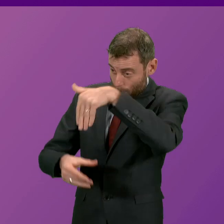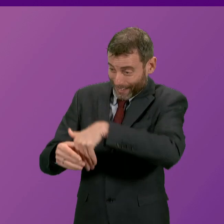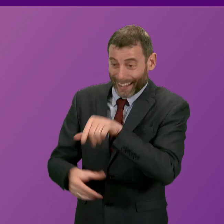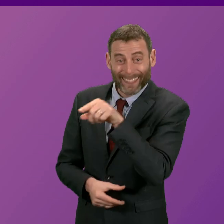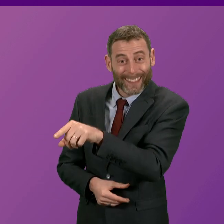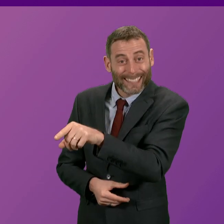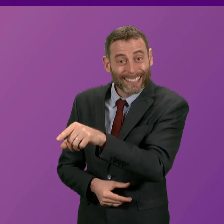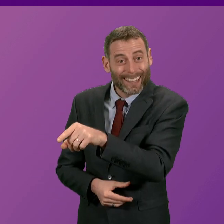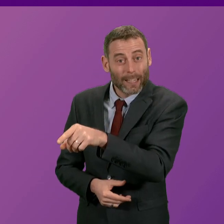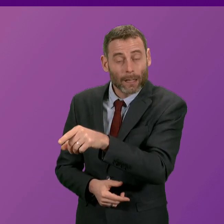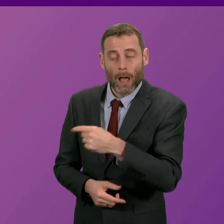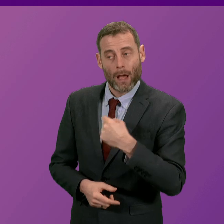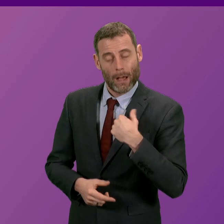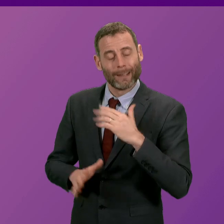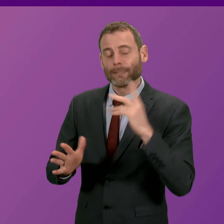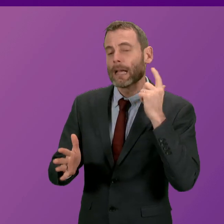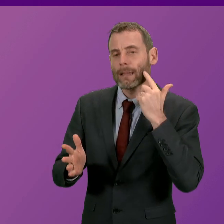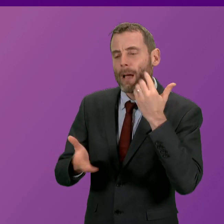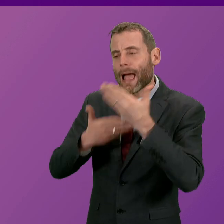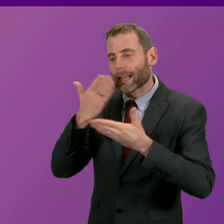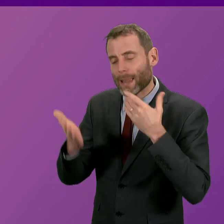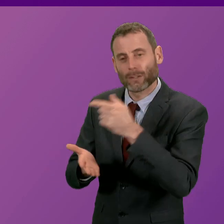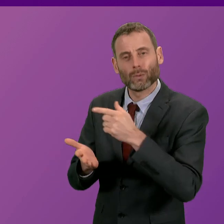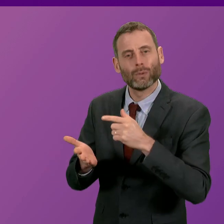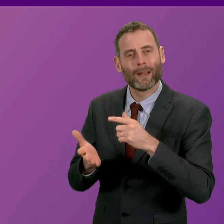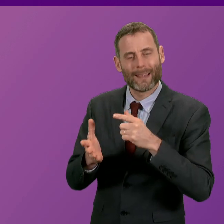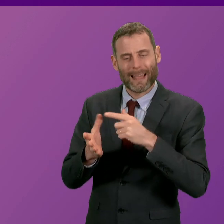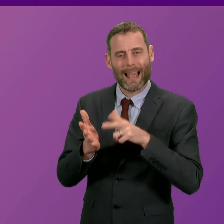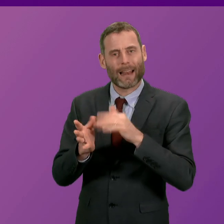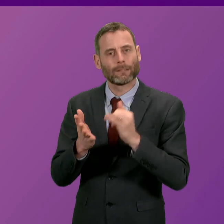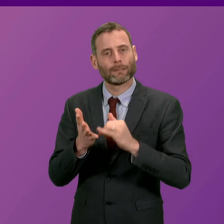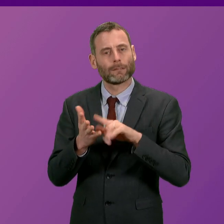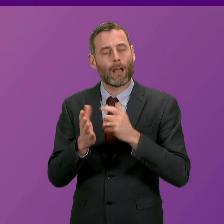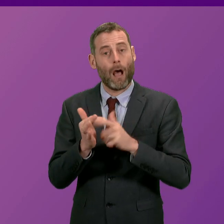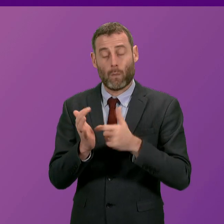I simply say to Mr Sarwar that I am interested in making progress for Scotland—it is what I